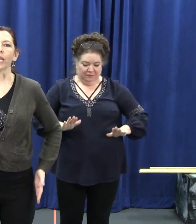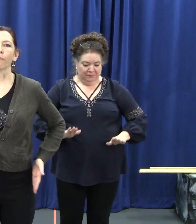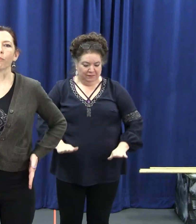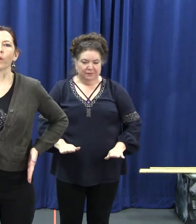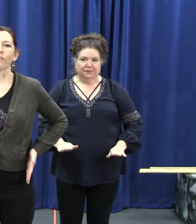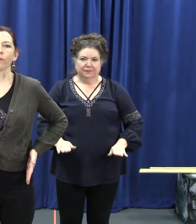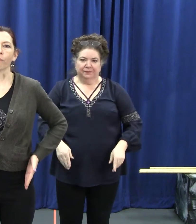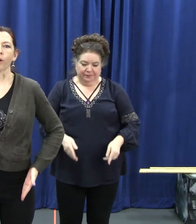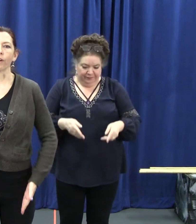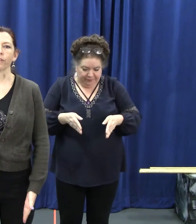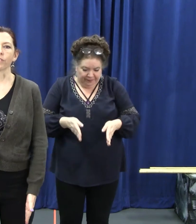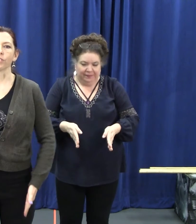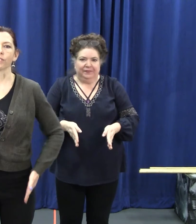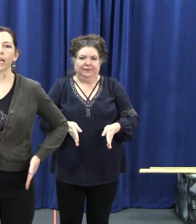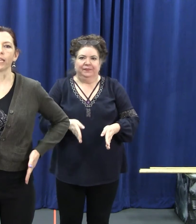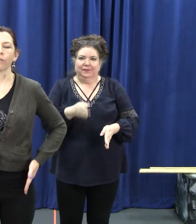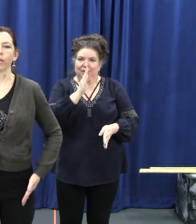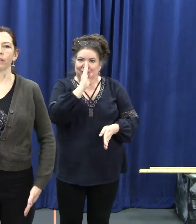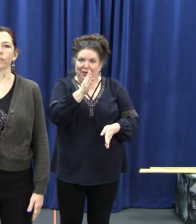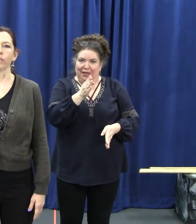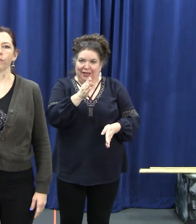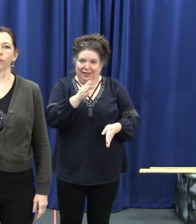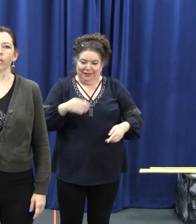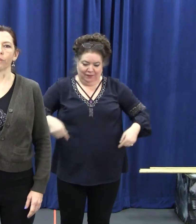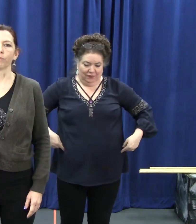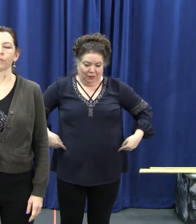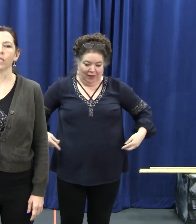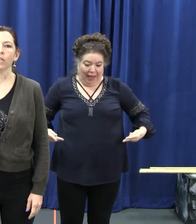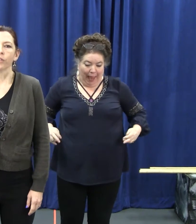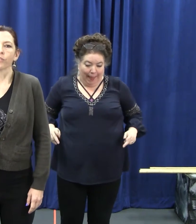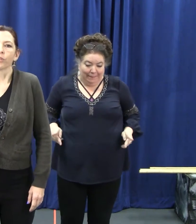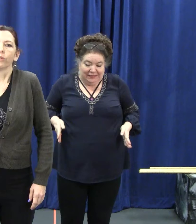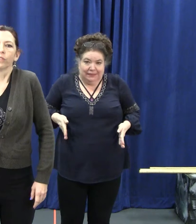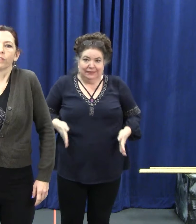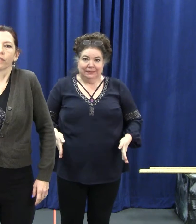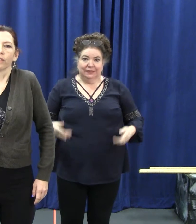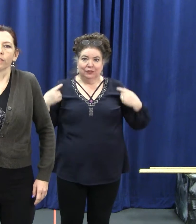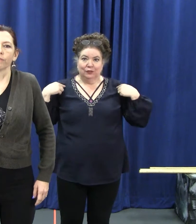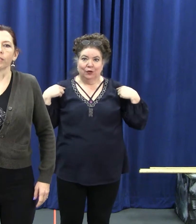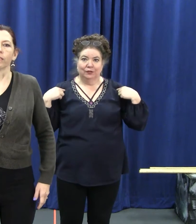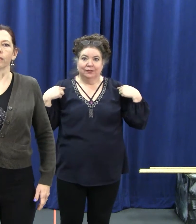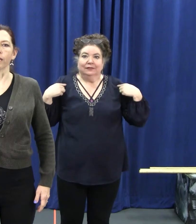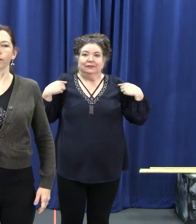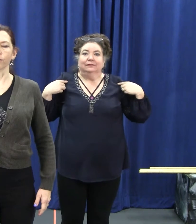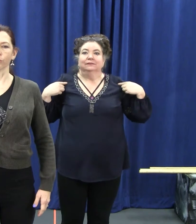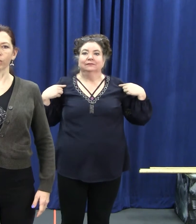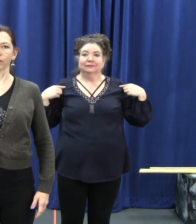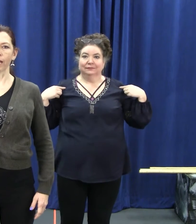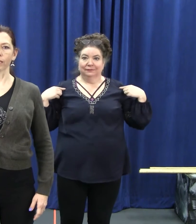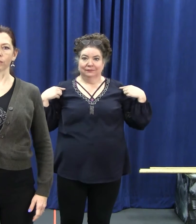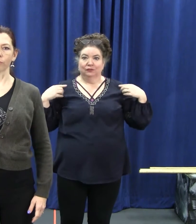hip width apart, just hanging right underneath your hips. Your shoulders are lifted and relaxed